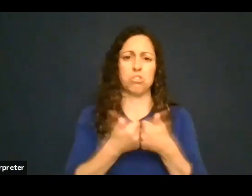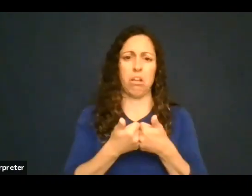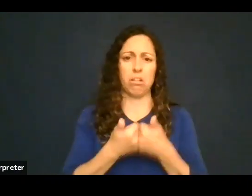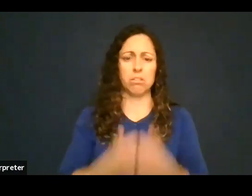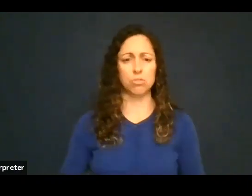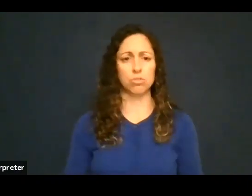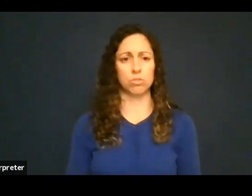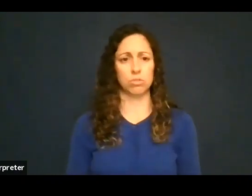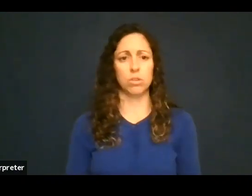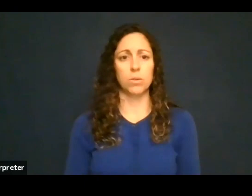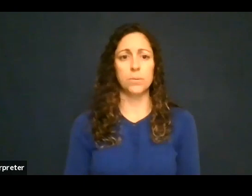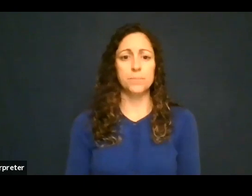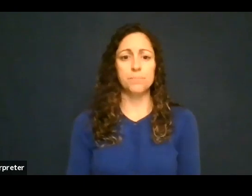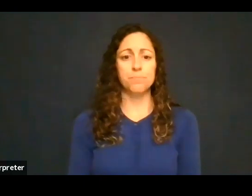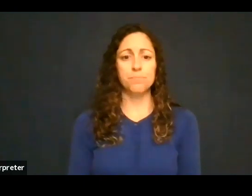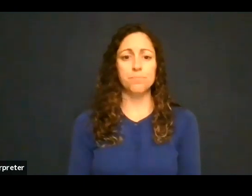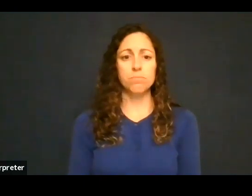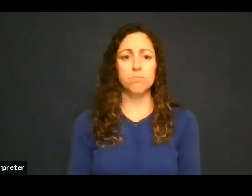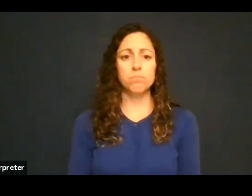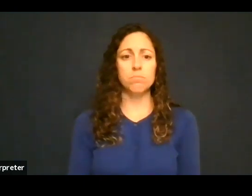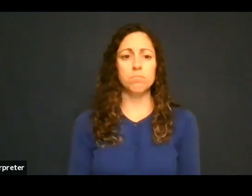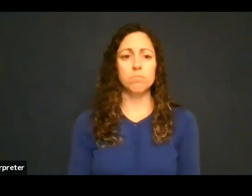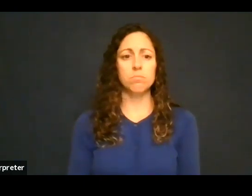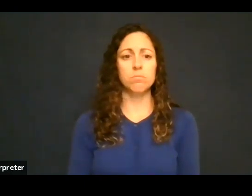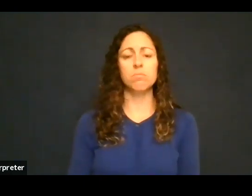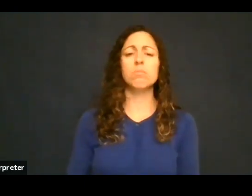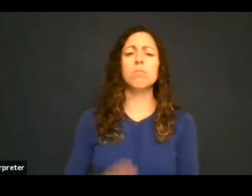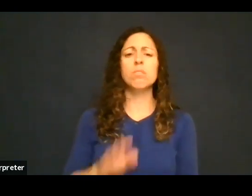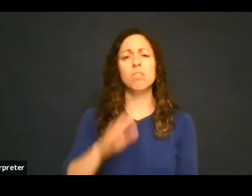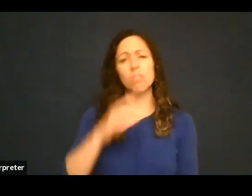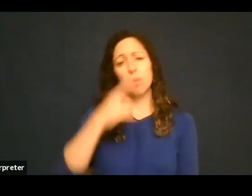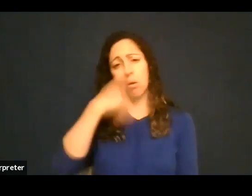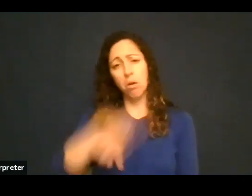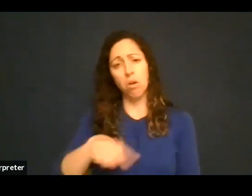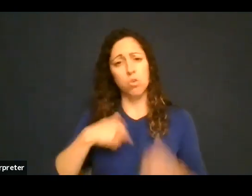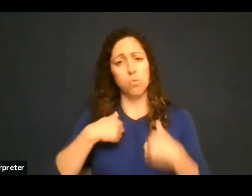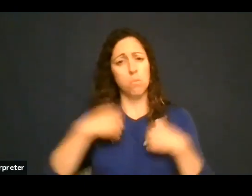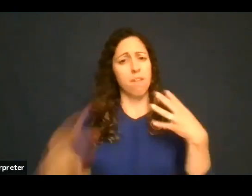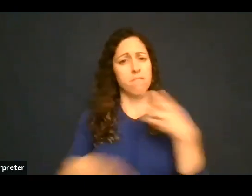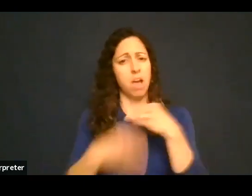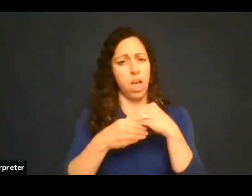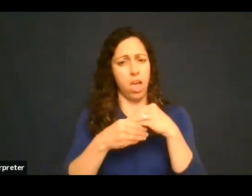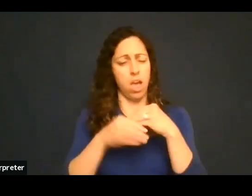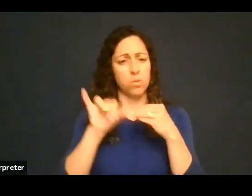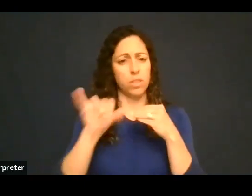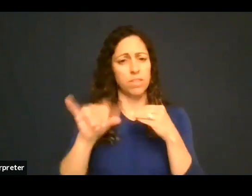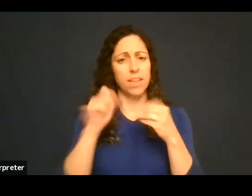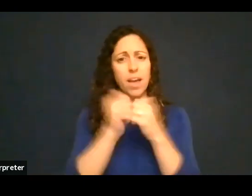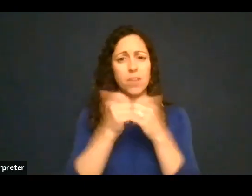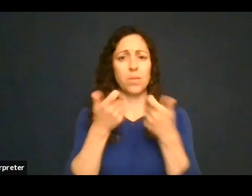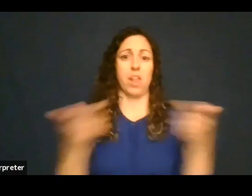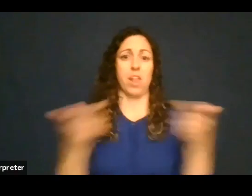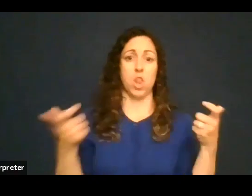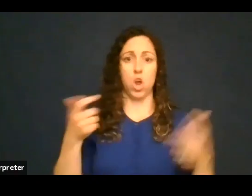And maybe I could just make a comment about the gene therapy with these very large genes. Because it is challenging, especially for Usher syndrome.